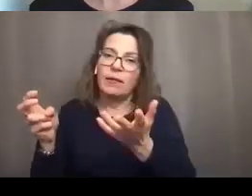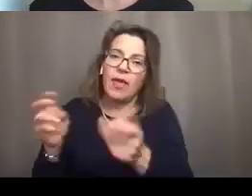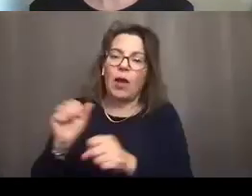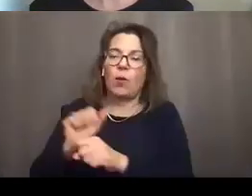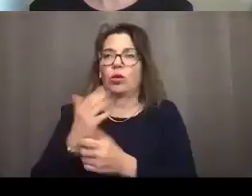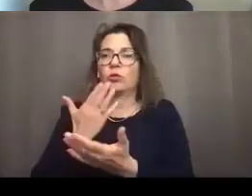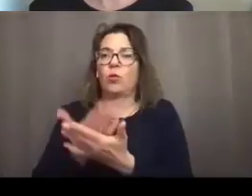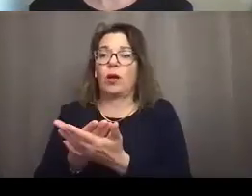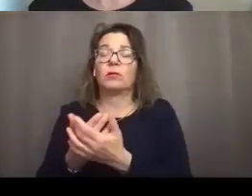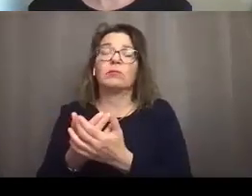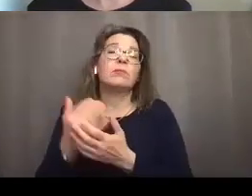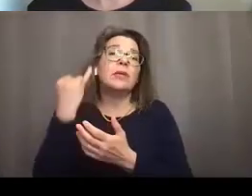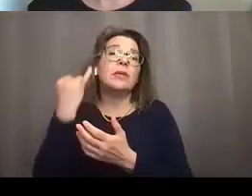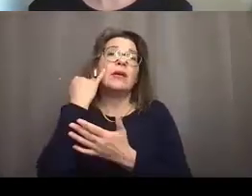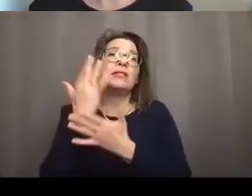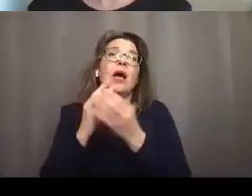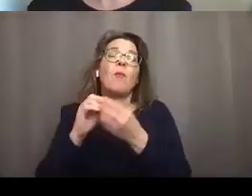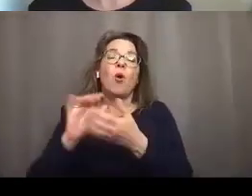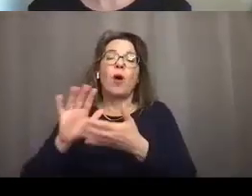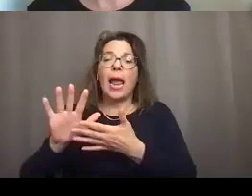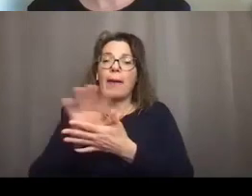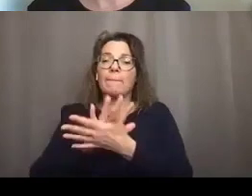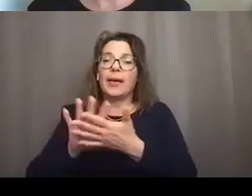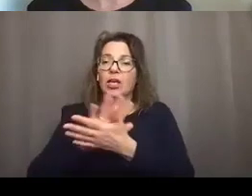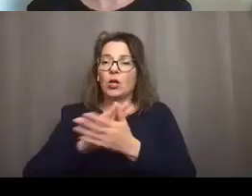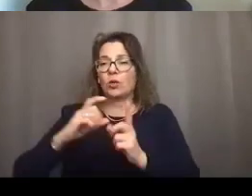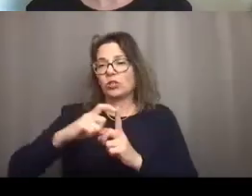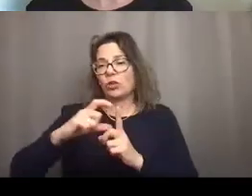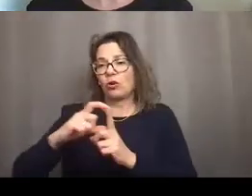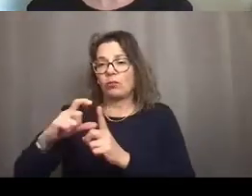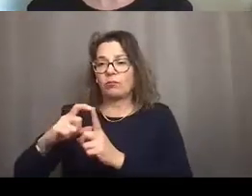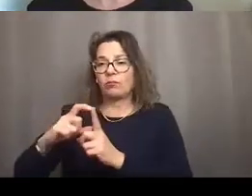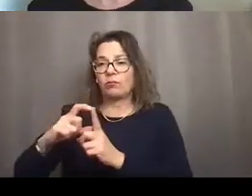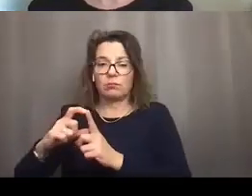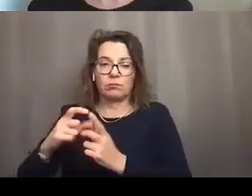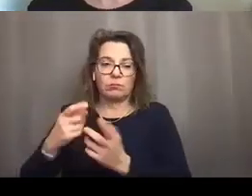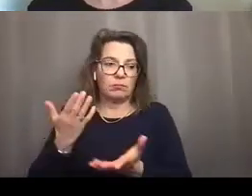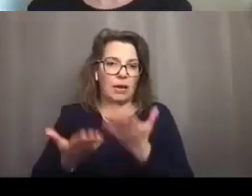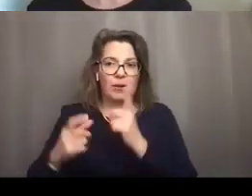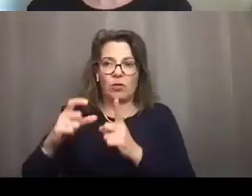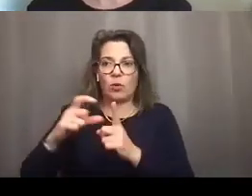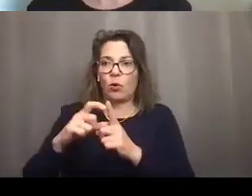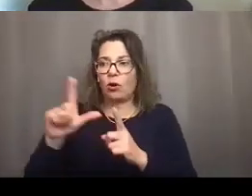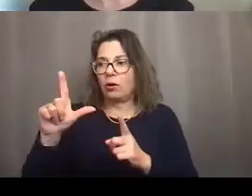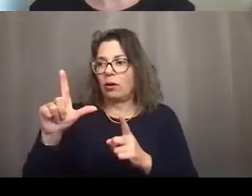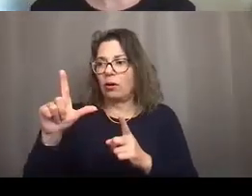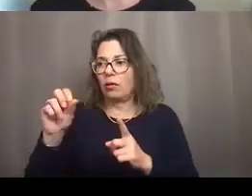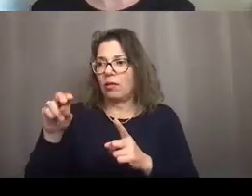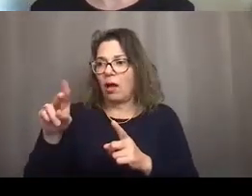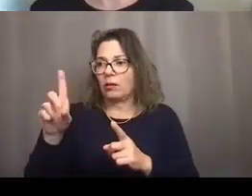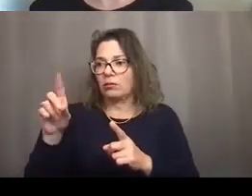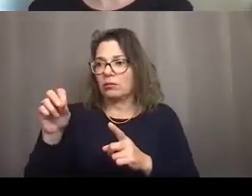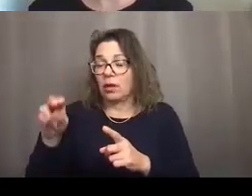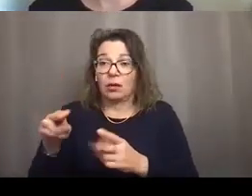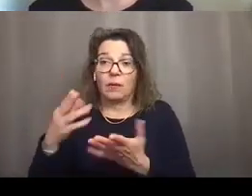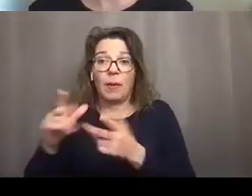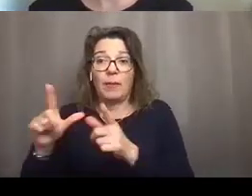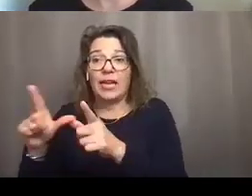If you have some more ambiguous terms which may be the word London could be a location, it could be an institution's name,